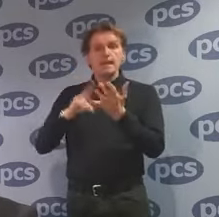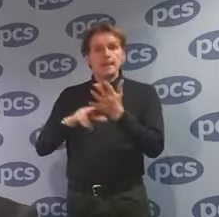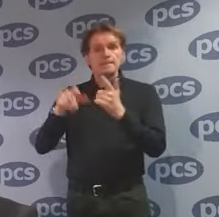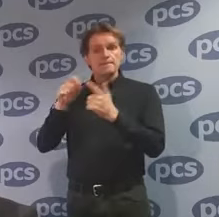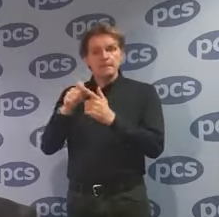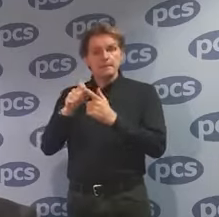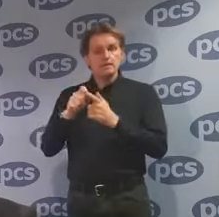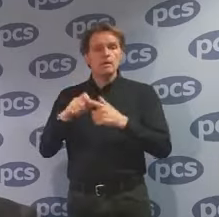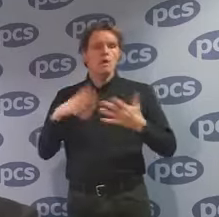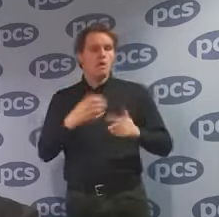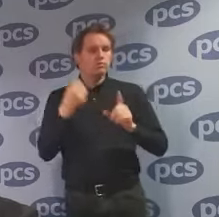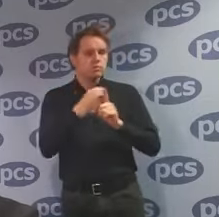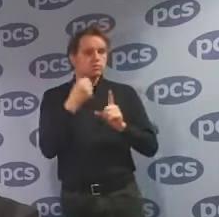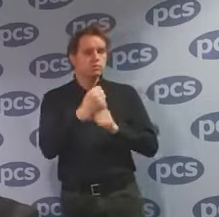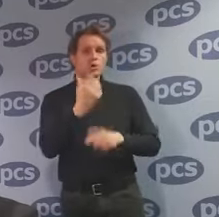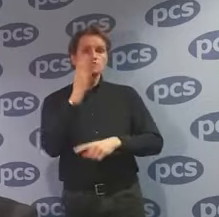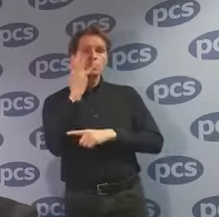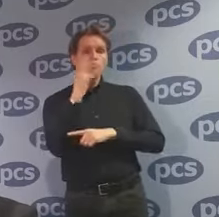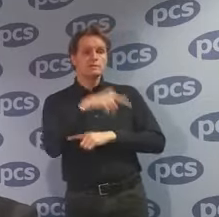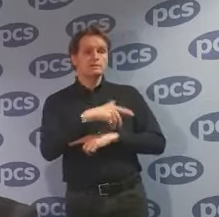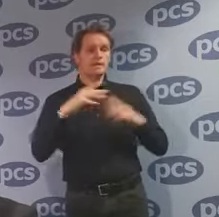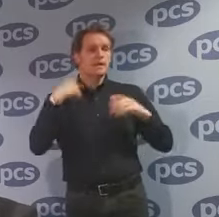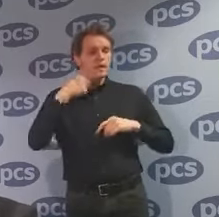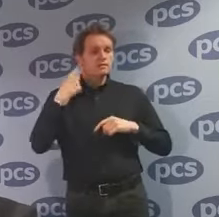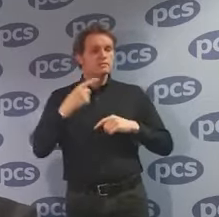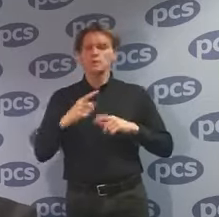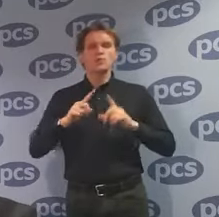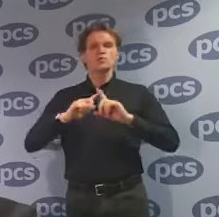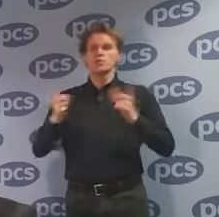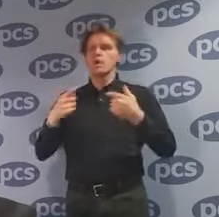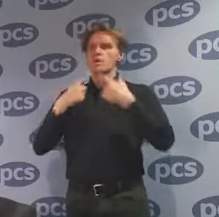Westminster you cannot just say you are against the pay cap if you don't put the